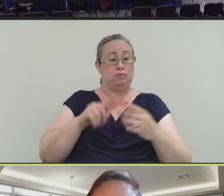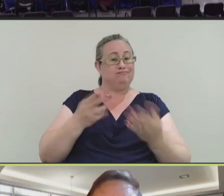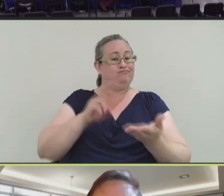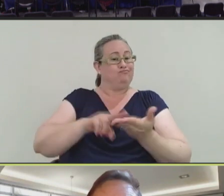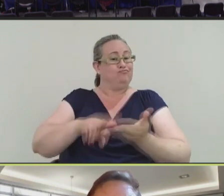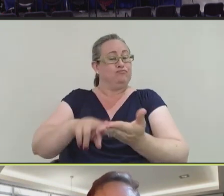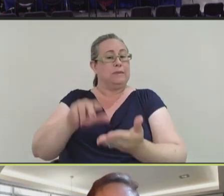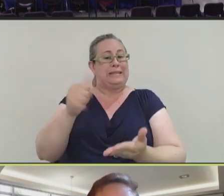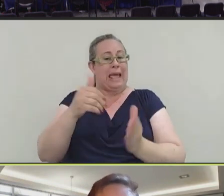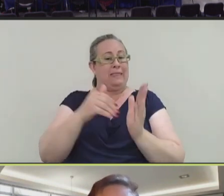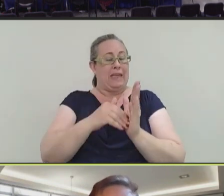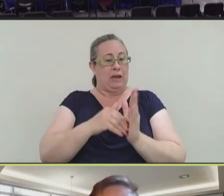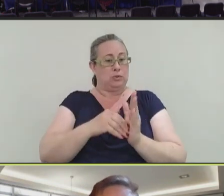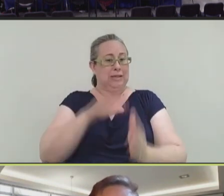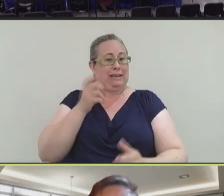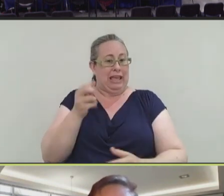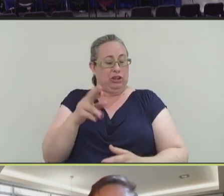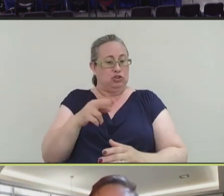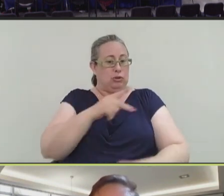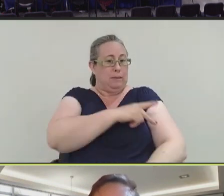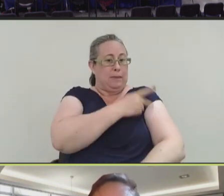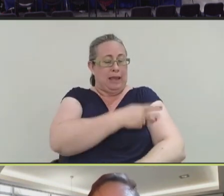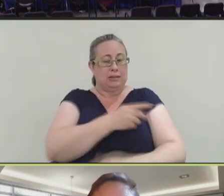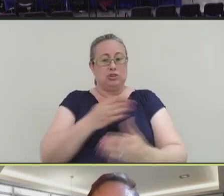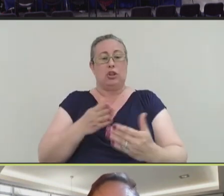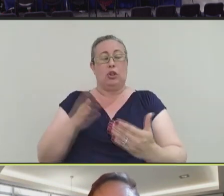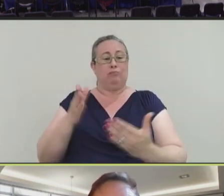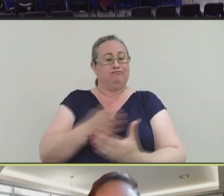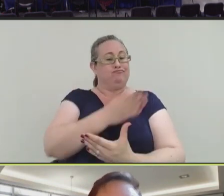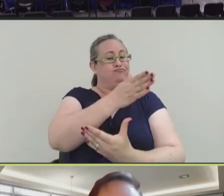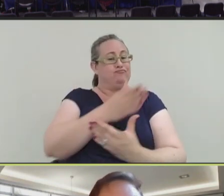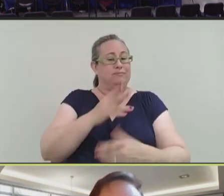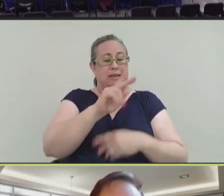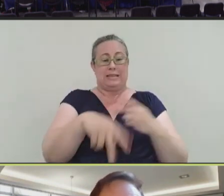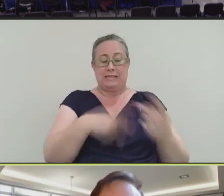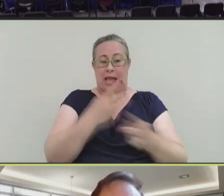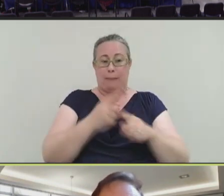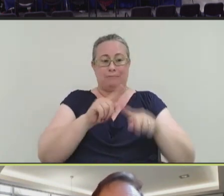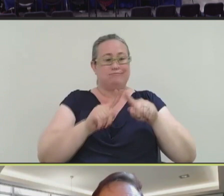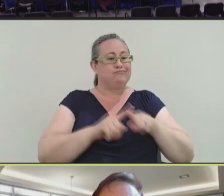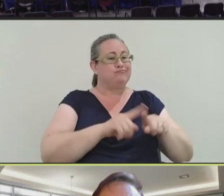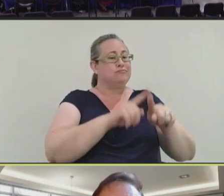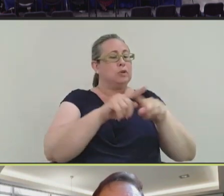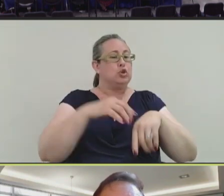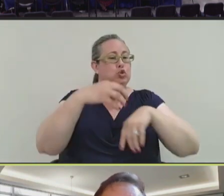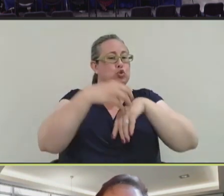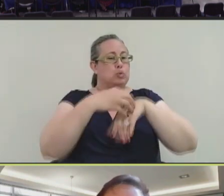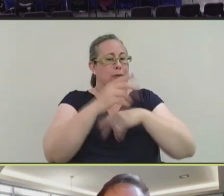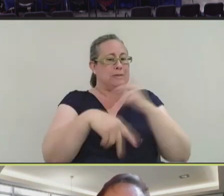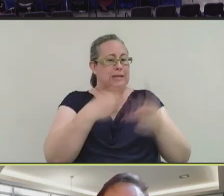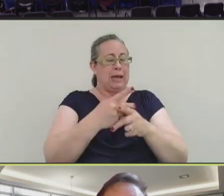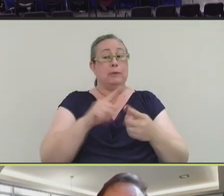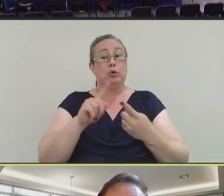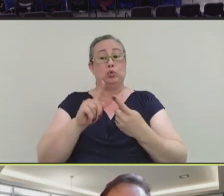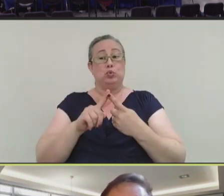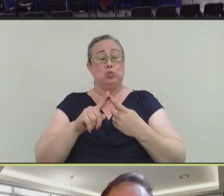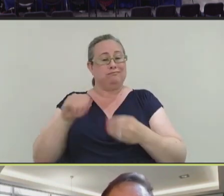patients across a variety of different cancer tumor types and to immunize 10,000